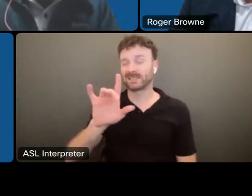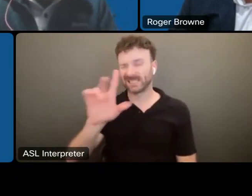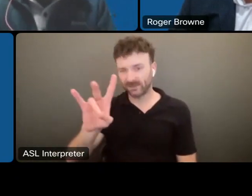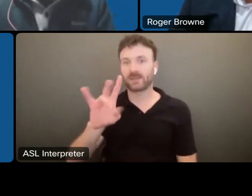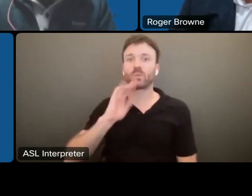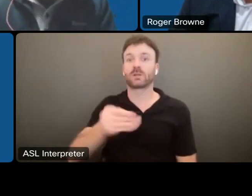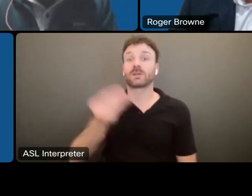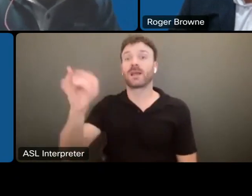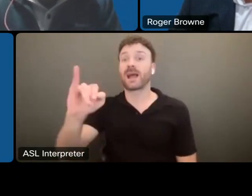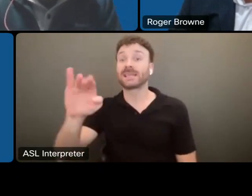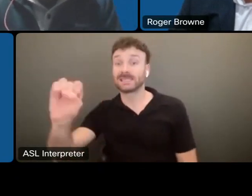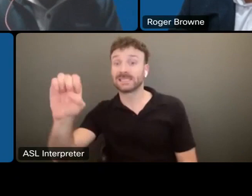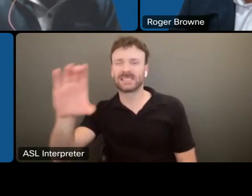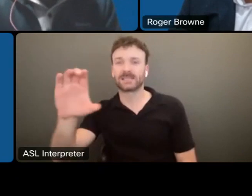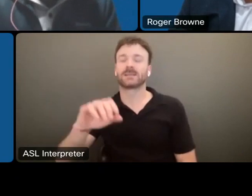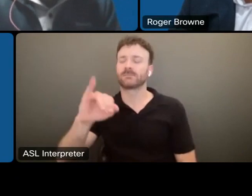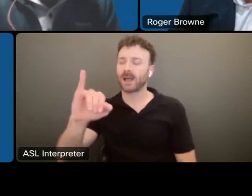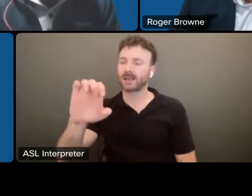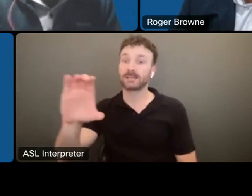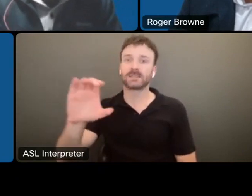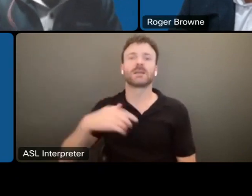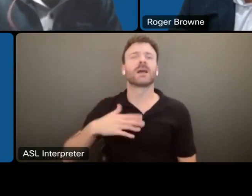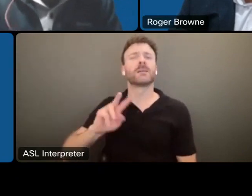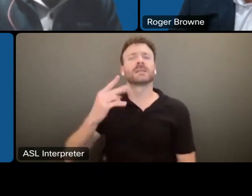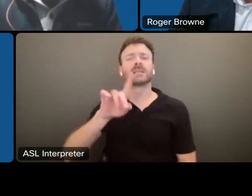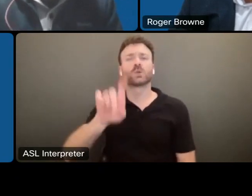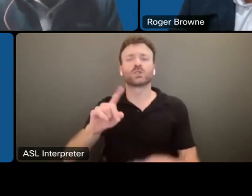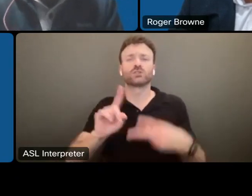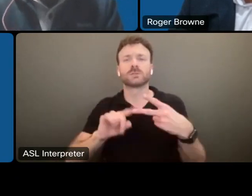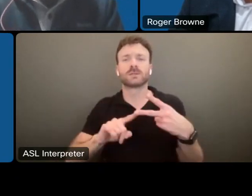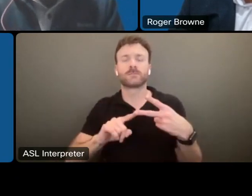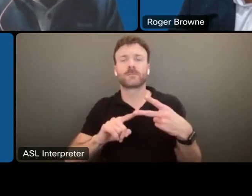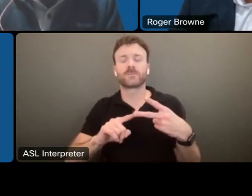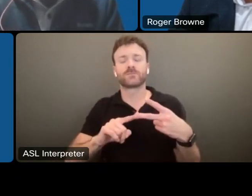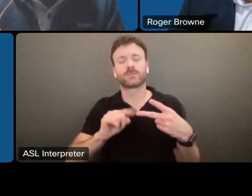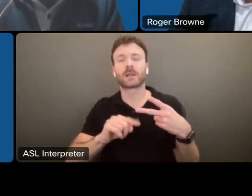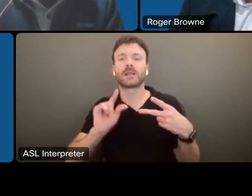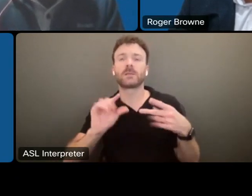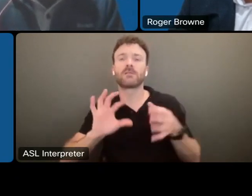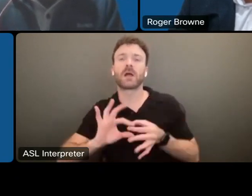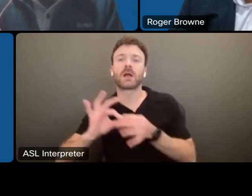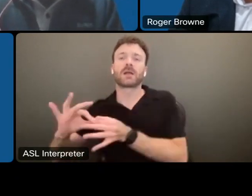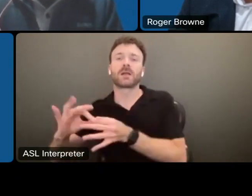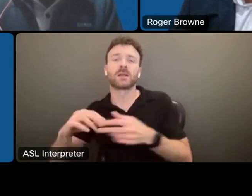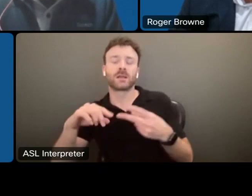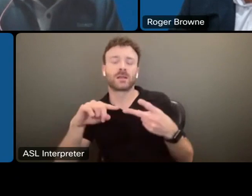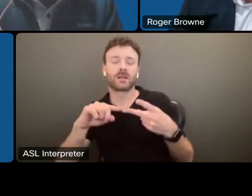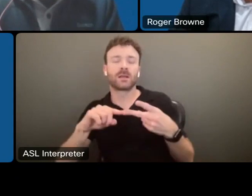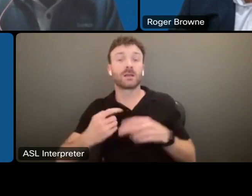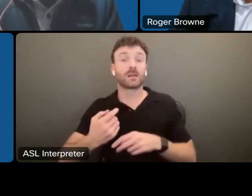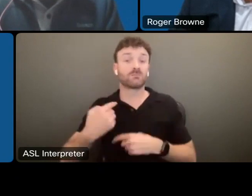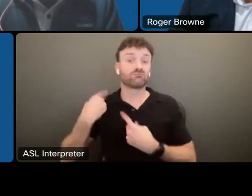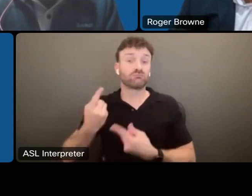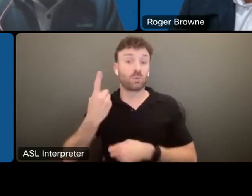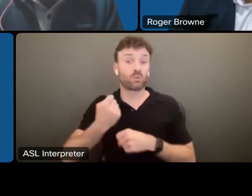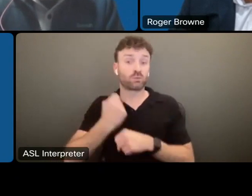My second question is somewhat of a segue and that is over the past year, we have seen